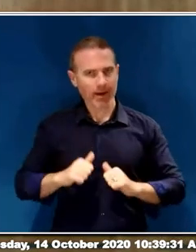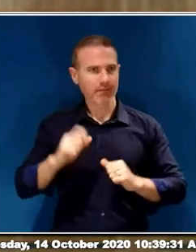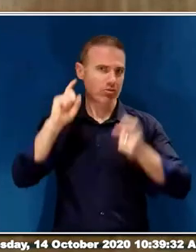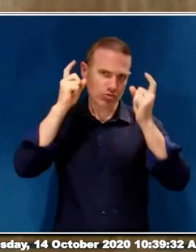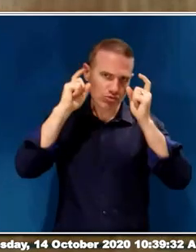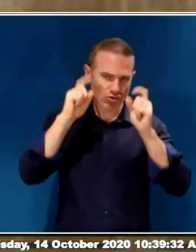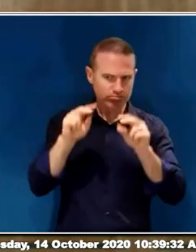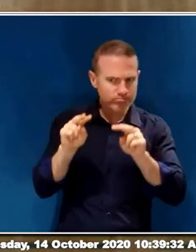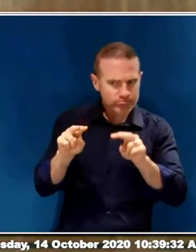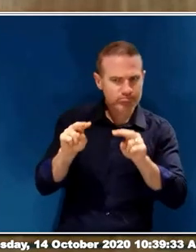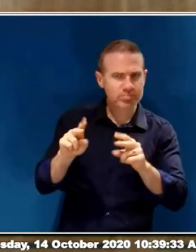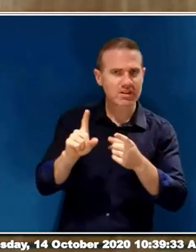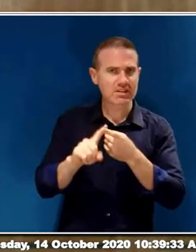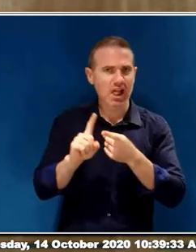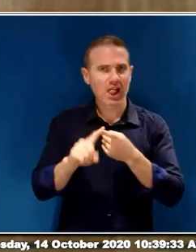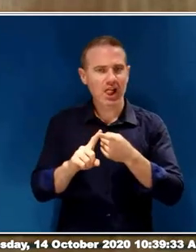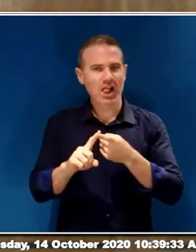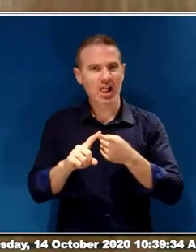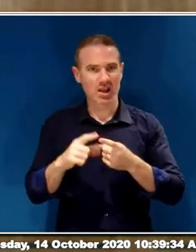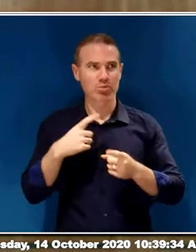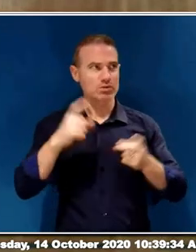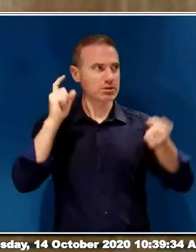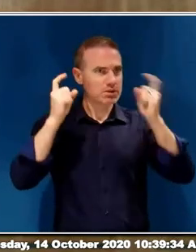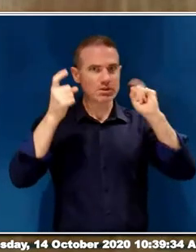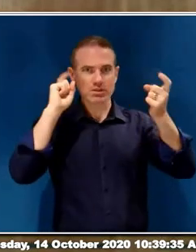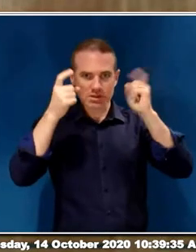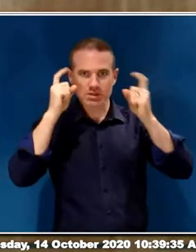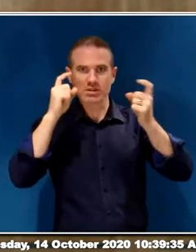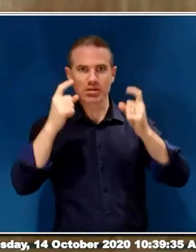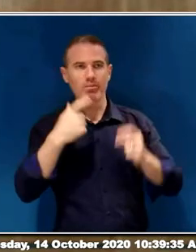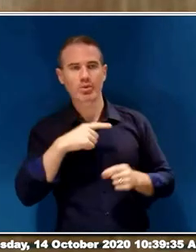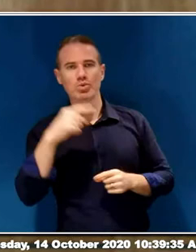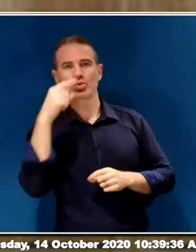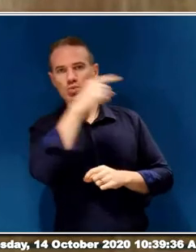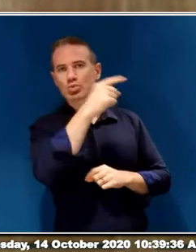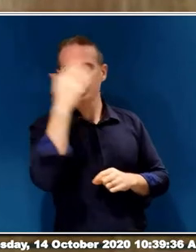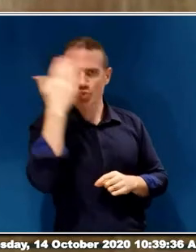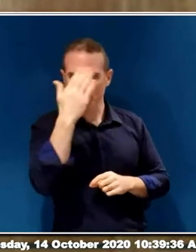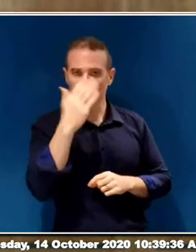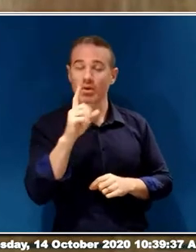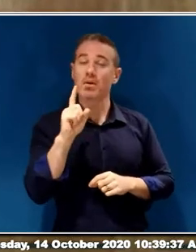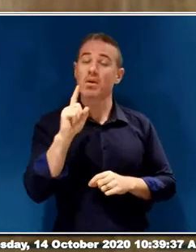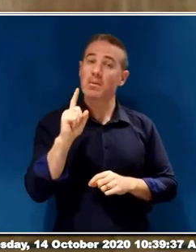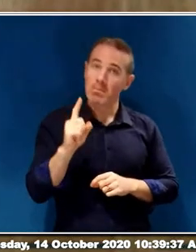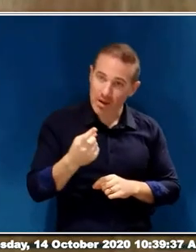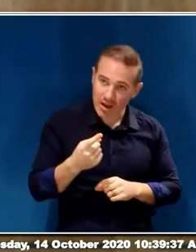because of anxiety caused at school, but in terms of being able to be assisted